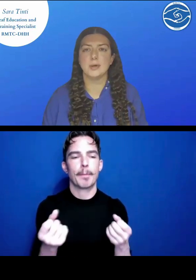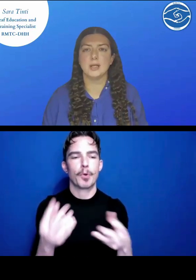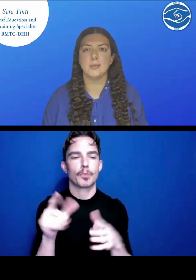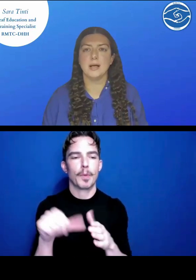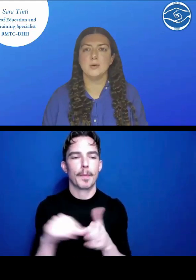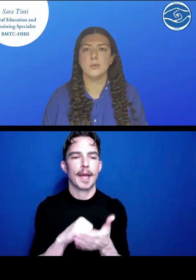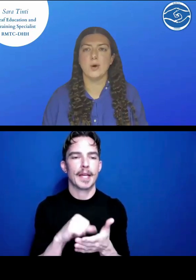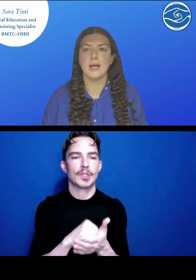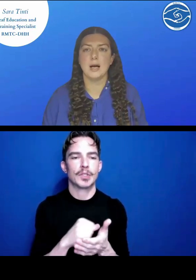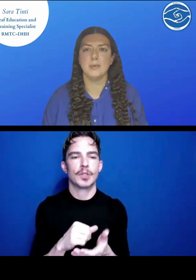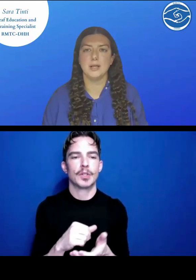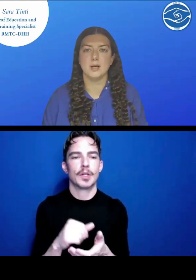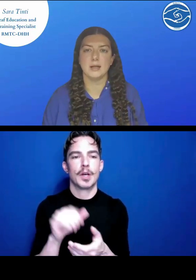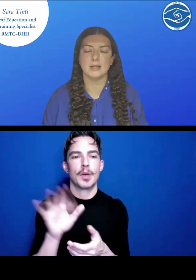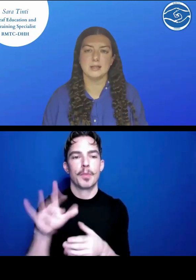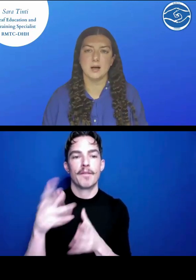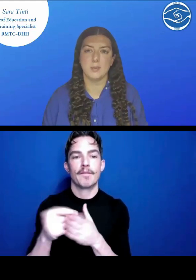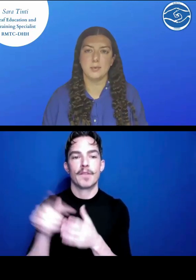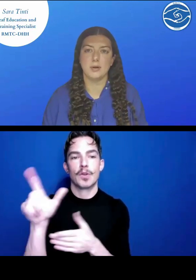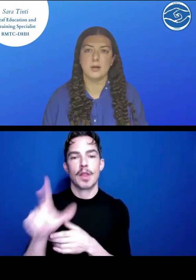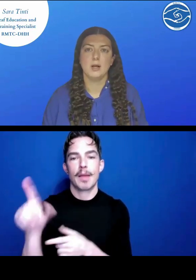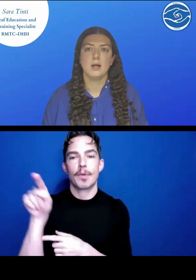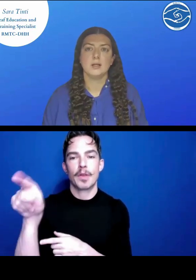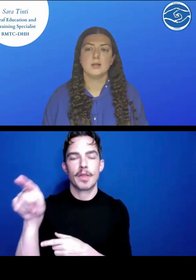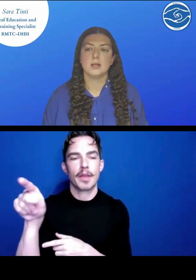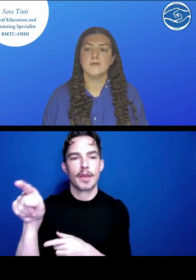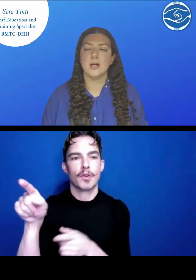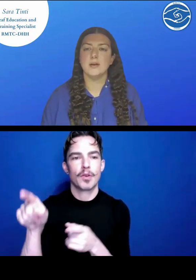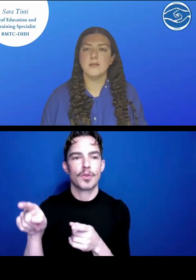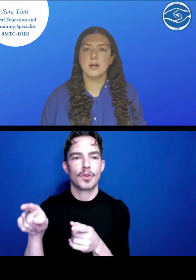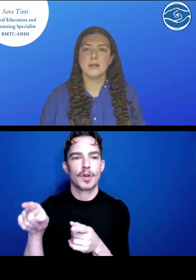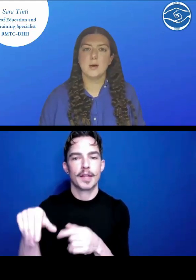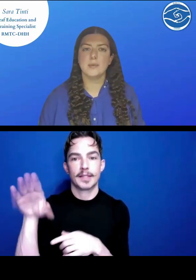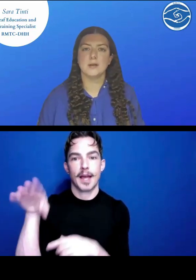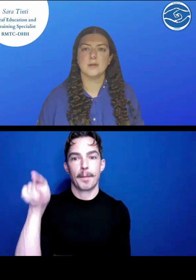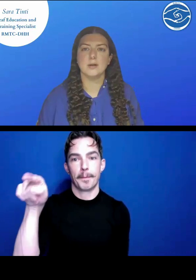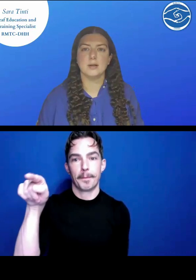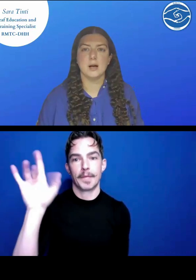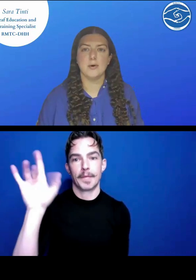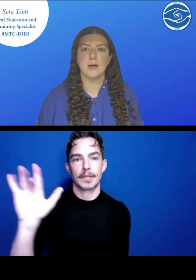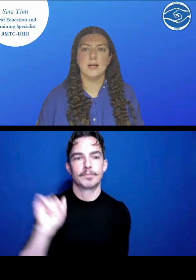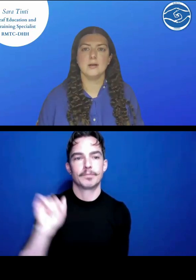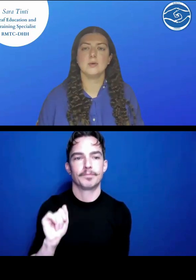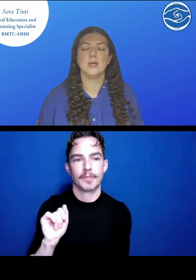And we put the button right up here at the top. So the very very top is our video library. Here